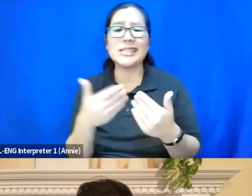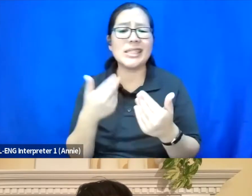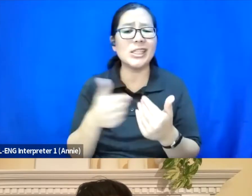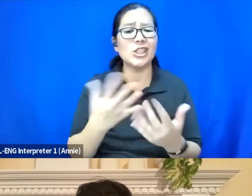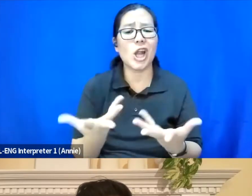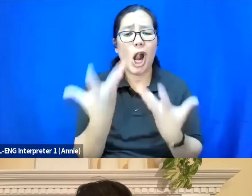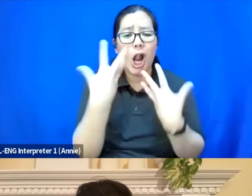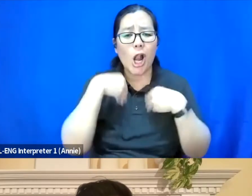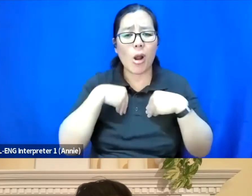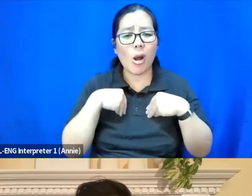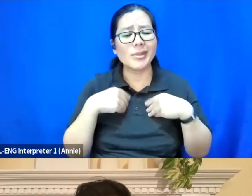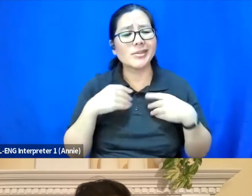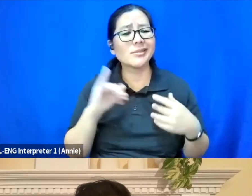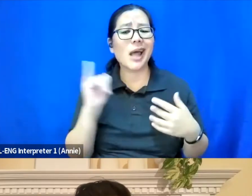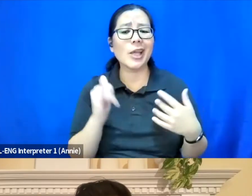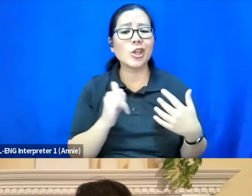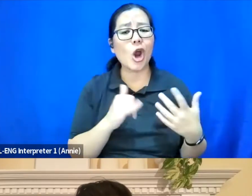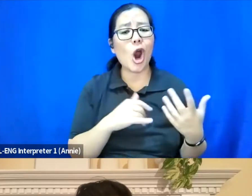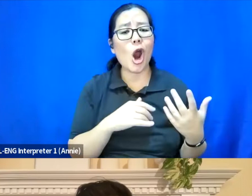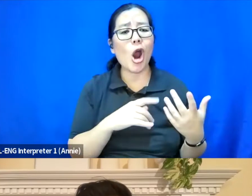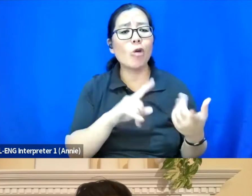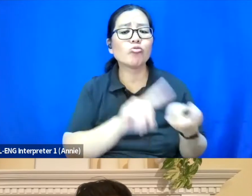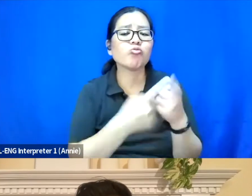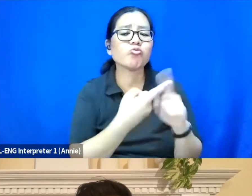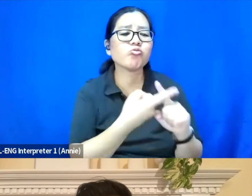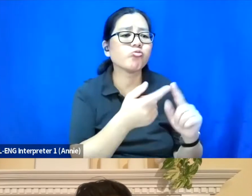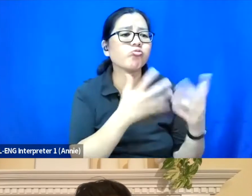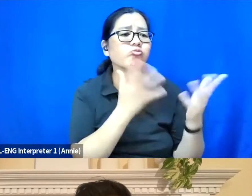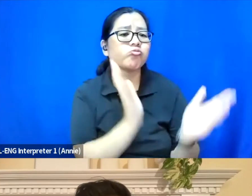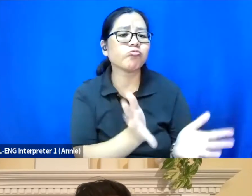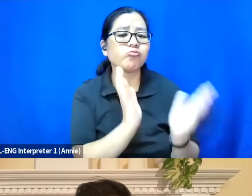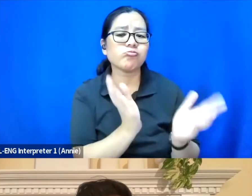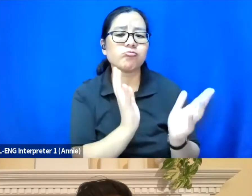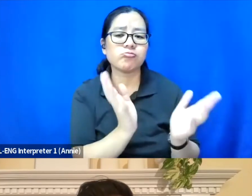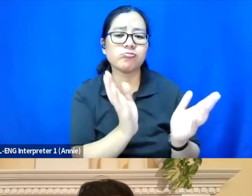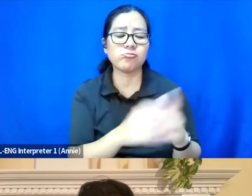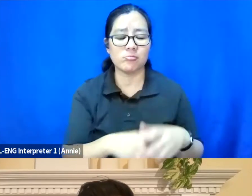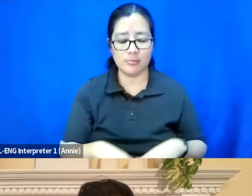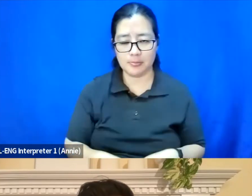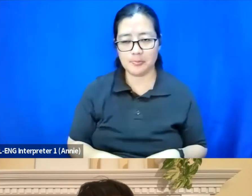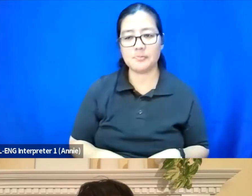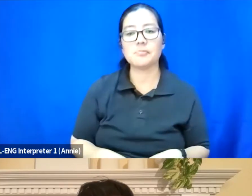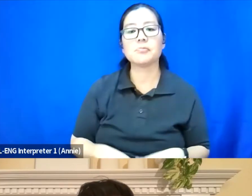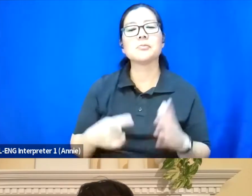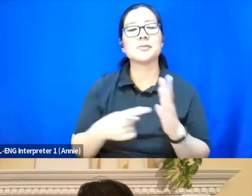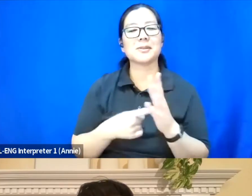But I think a lot of people, instead, resonated with how authentic I was and a lot